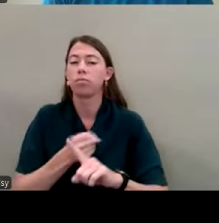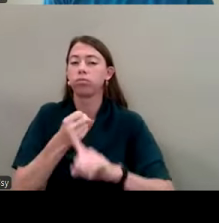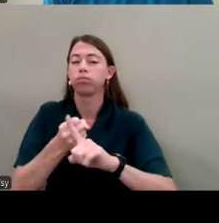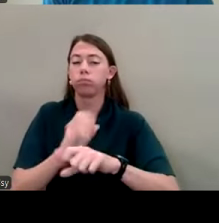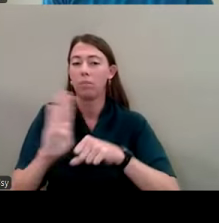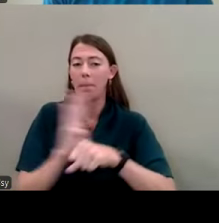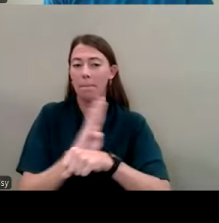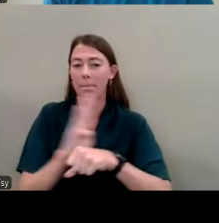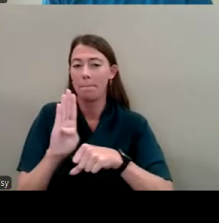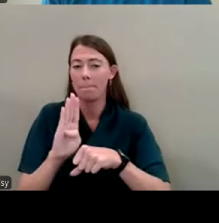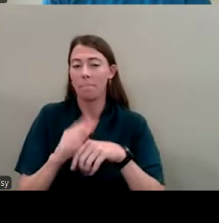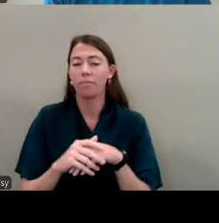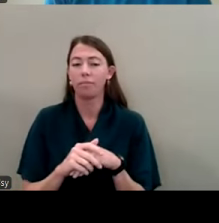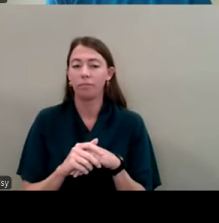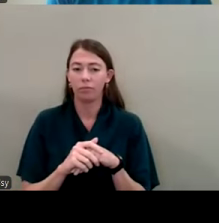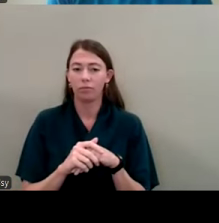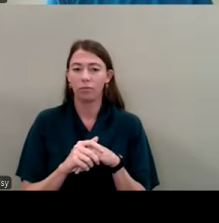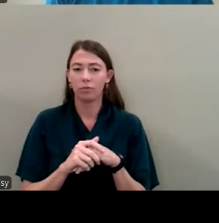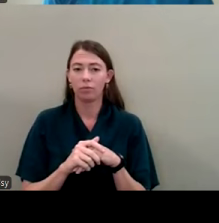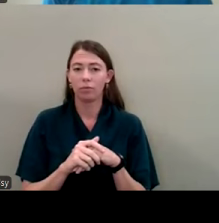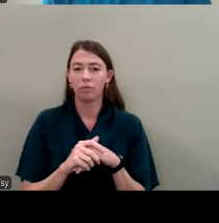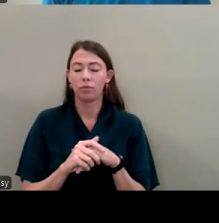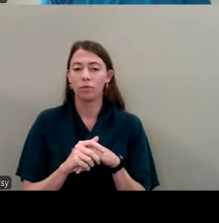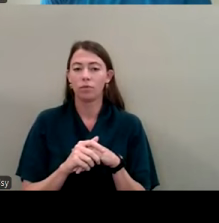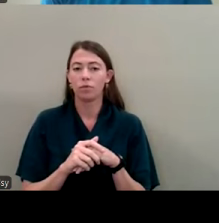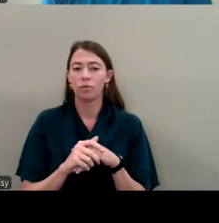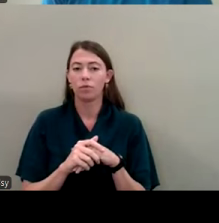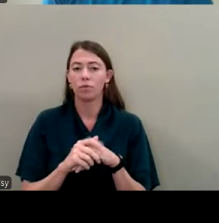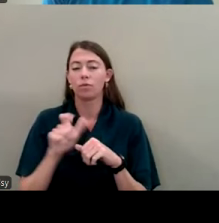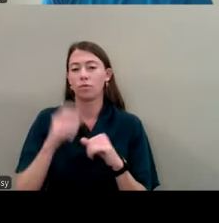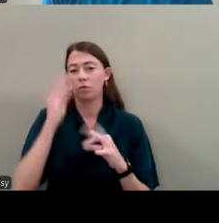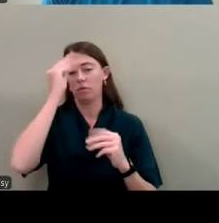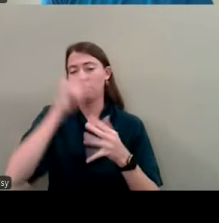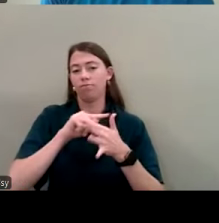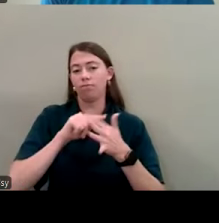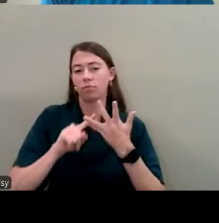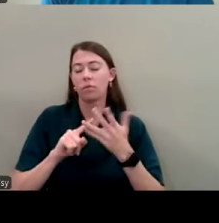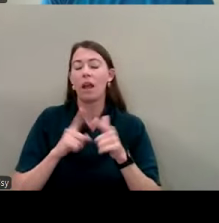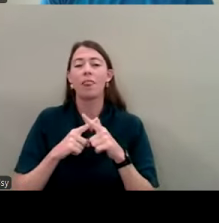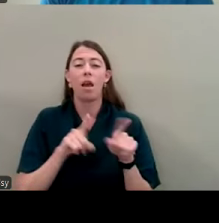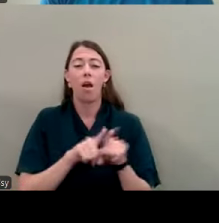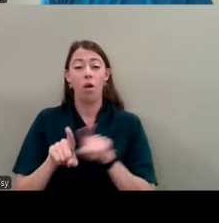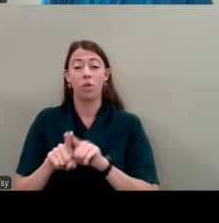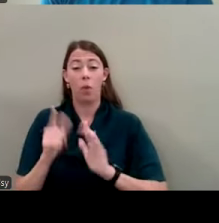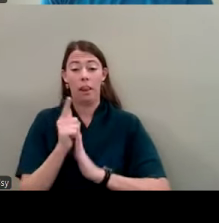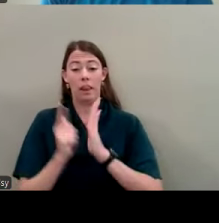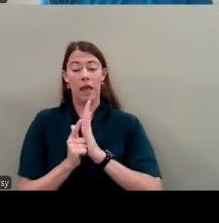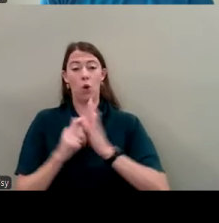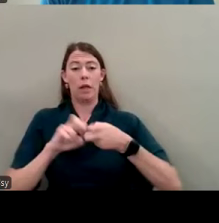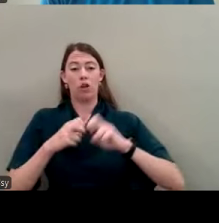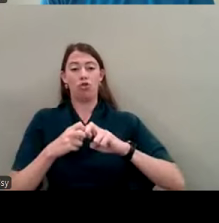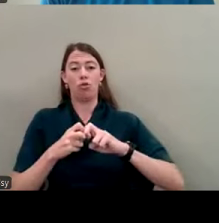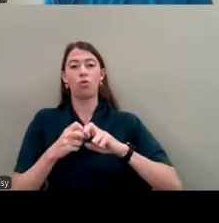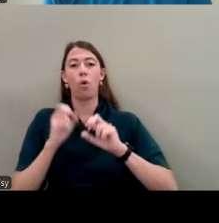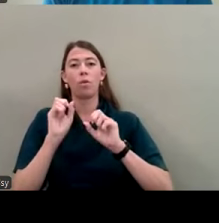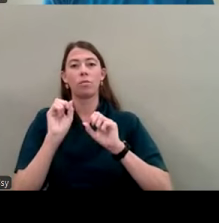be represents a prioritization itself. What's the legal exposure? Is the issue particularly